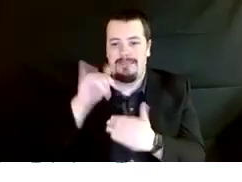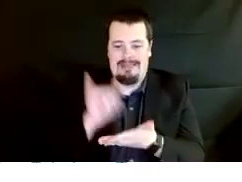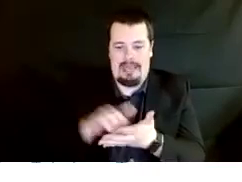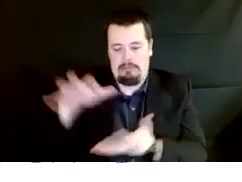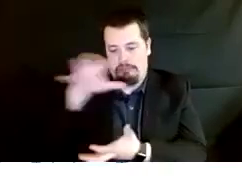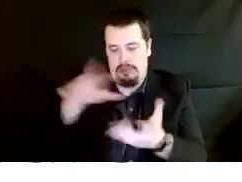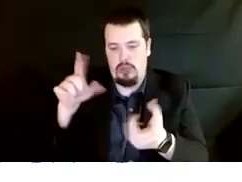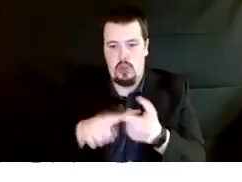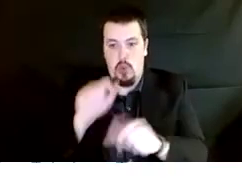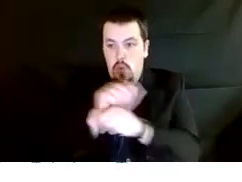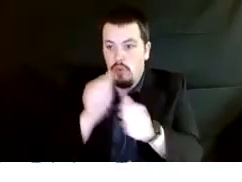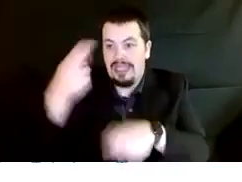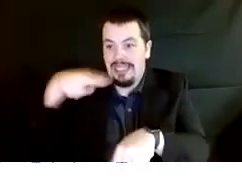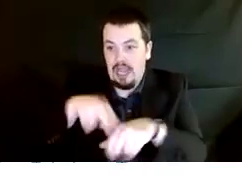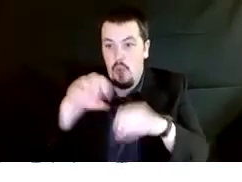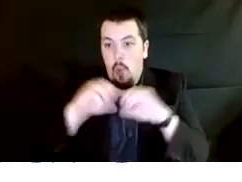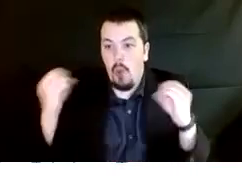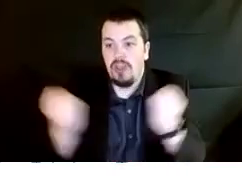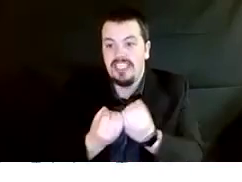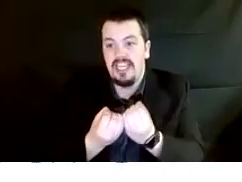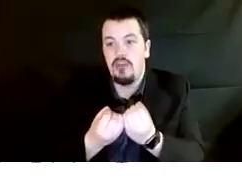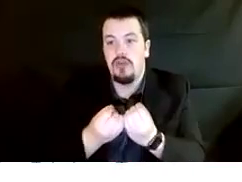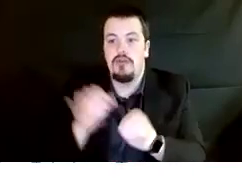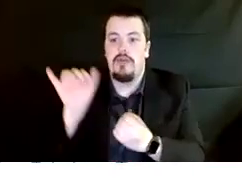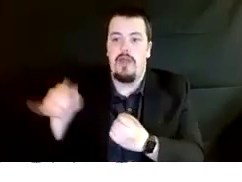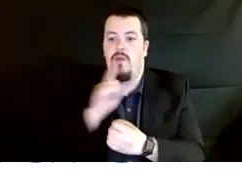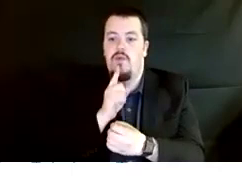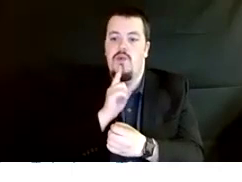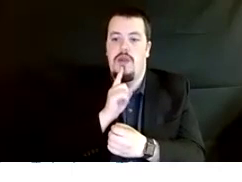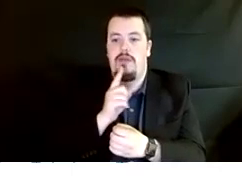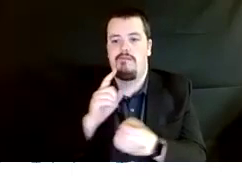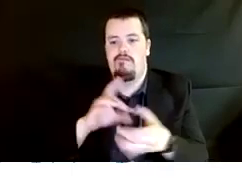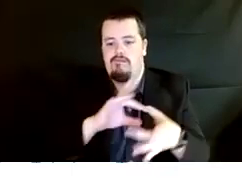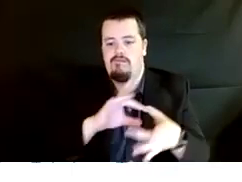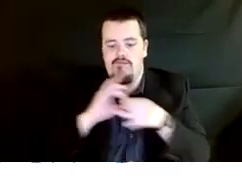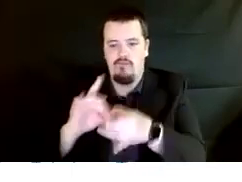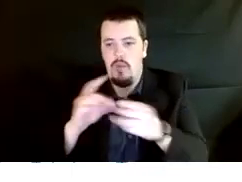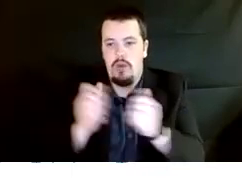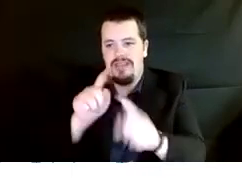to work with these national organizations that were kind of coordinating amongst states to